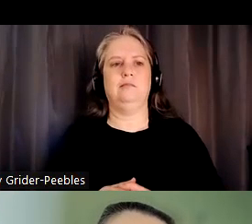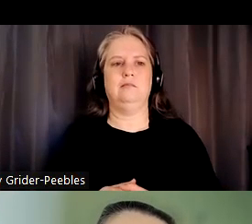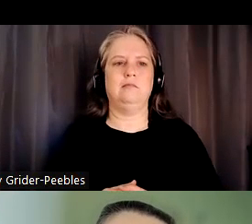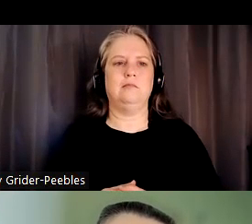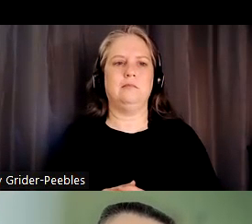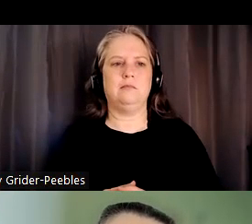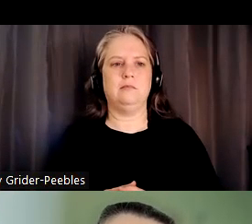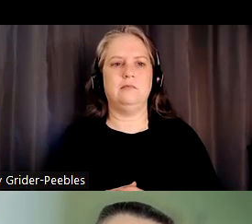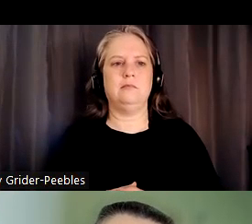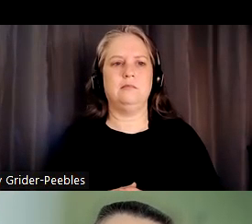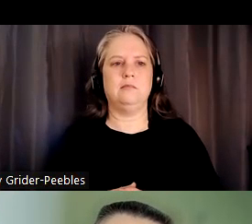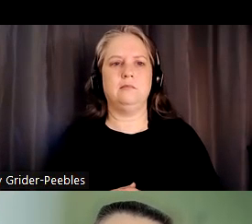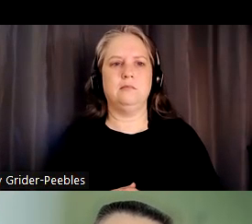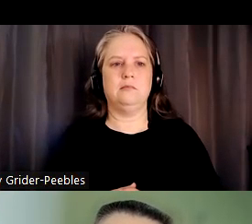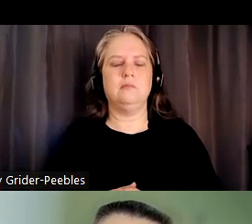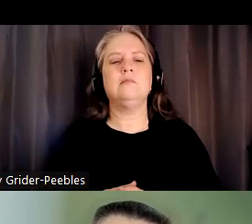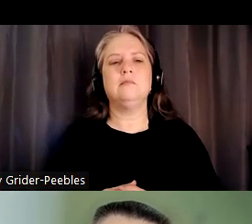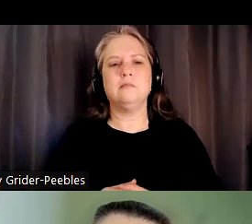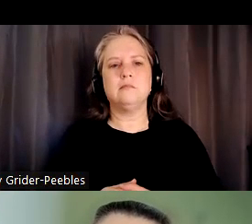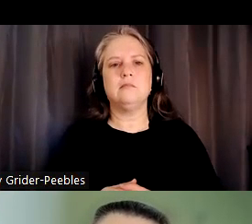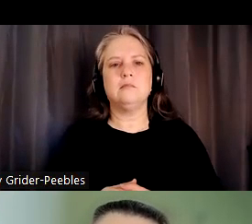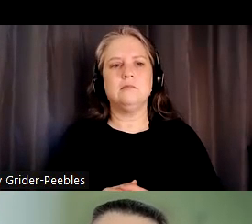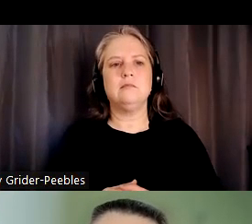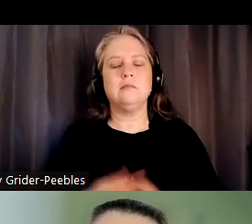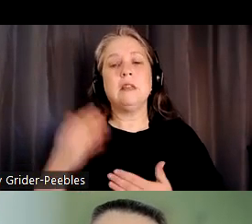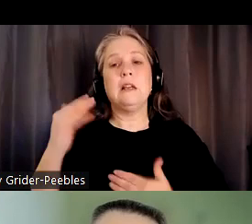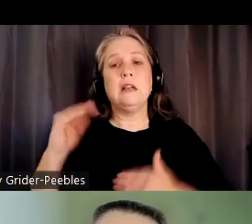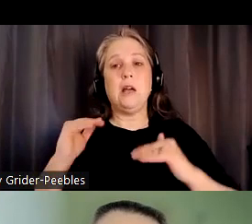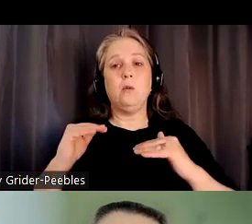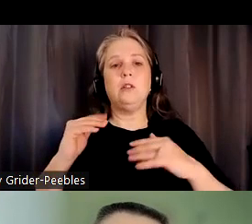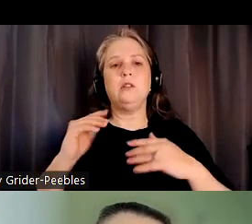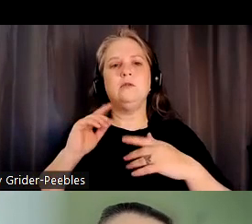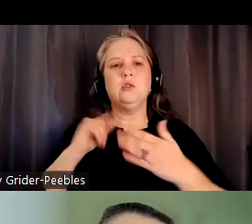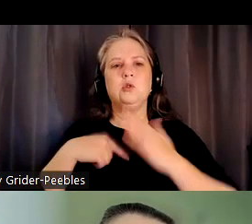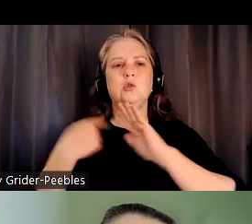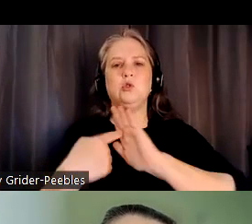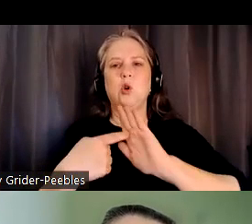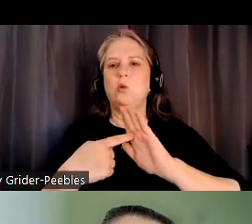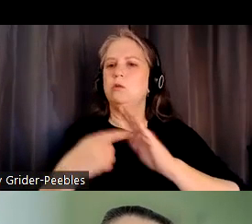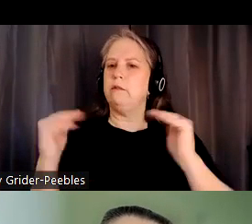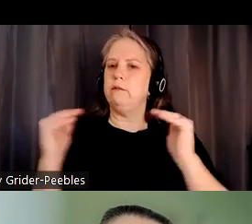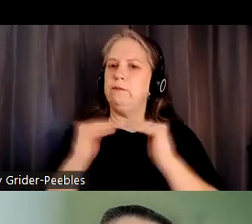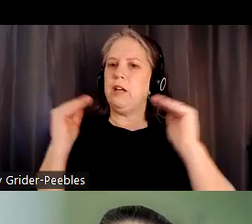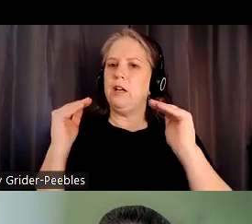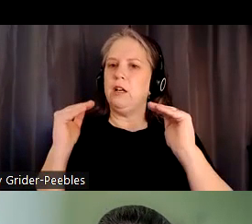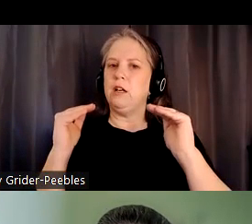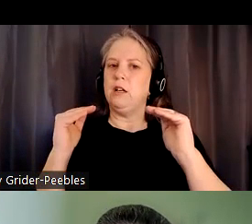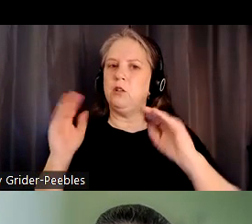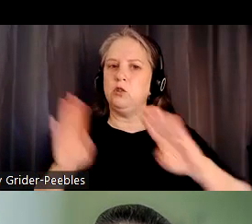Equity reflects the fair and just treatment within circumstances,